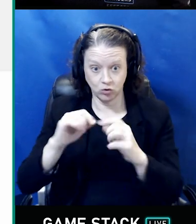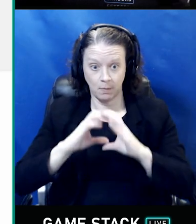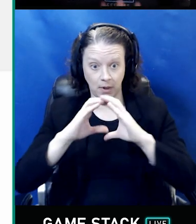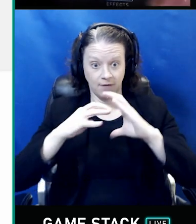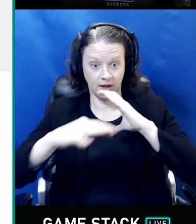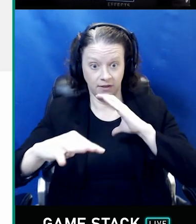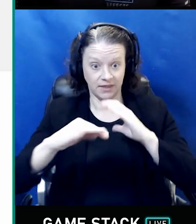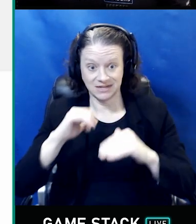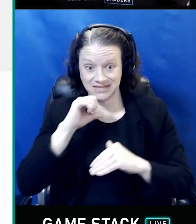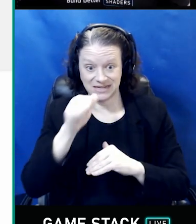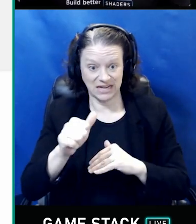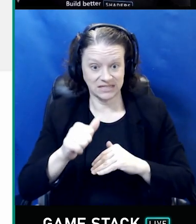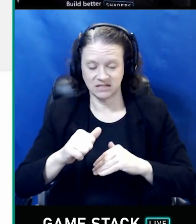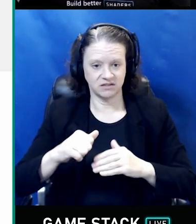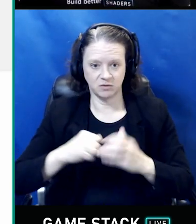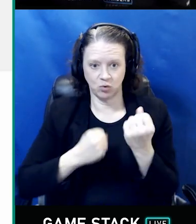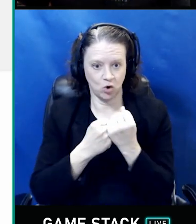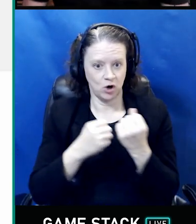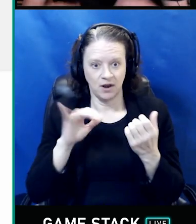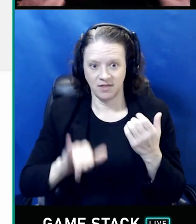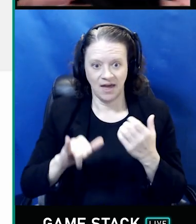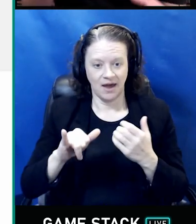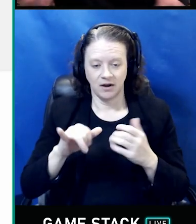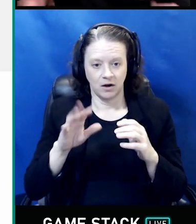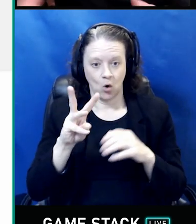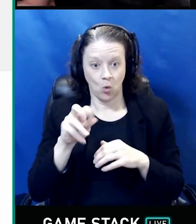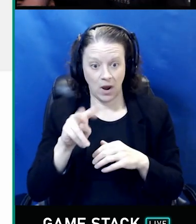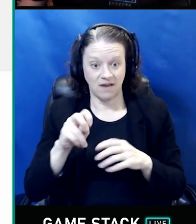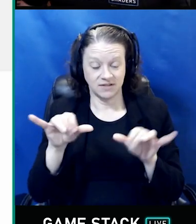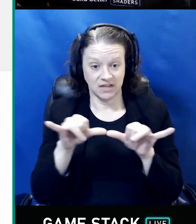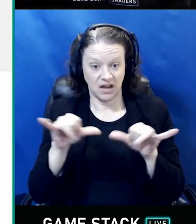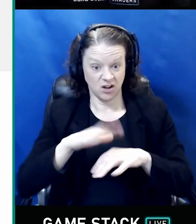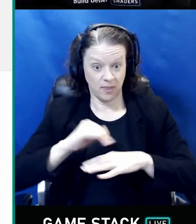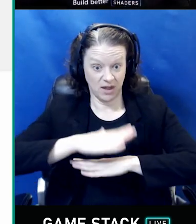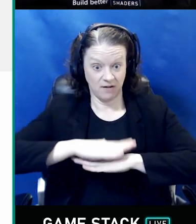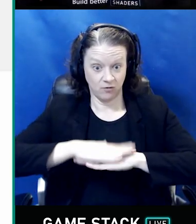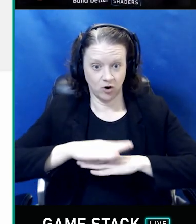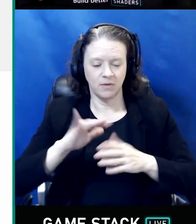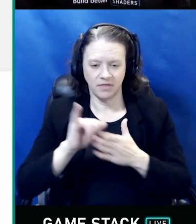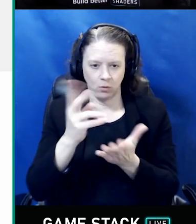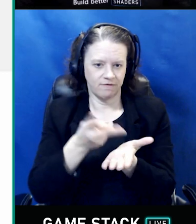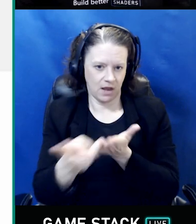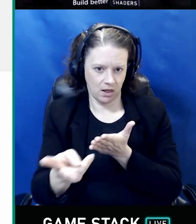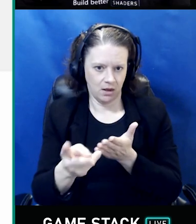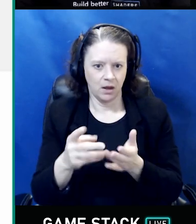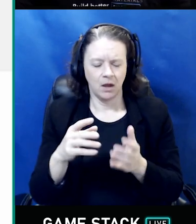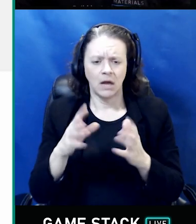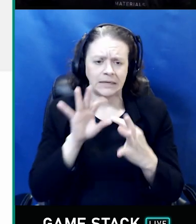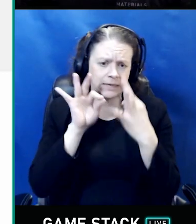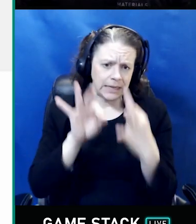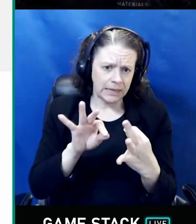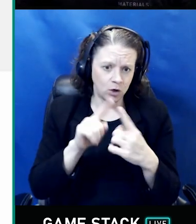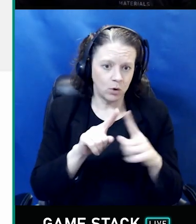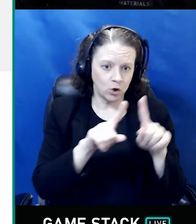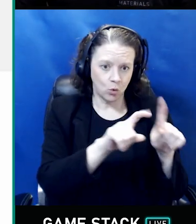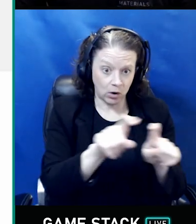you're going to validation error and it's going to fail. Ideally, that won't happen because you'll query it before and we're going to get into query in a minute.